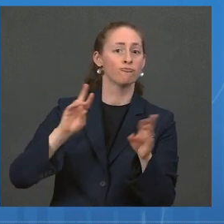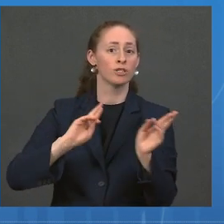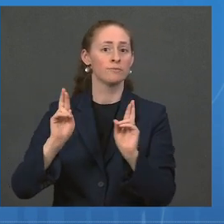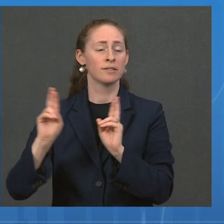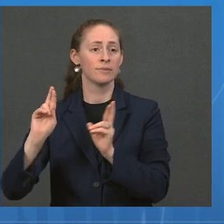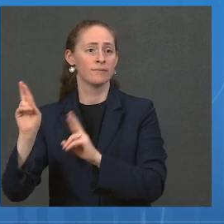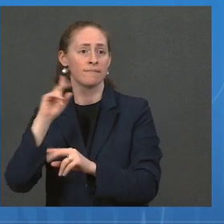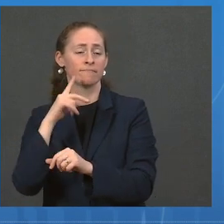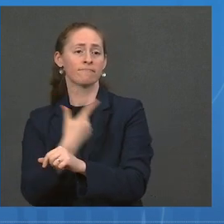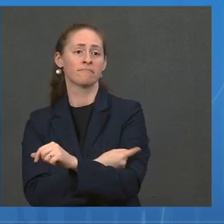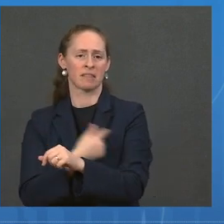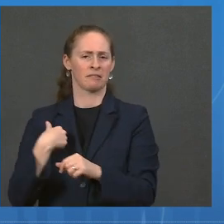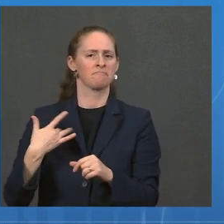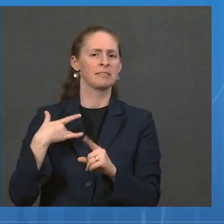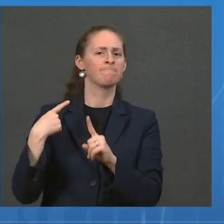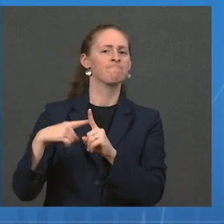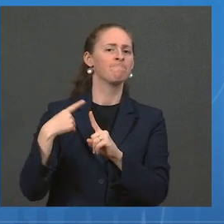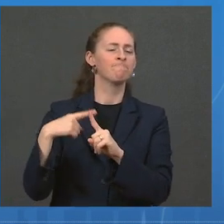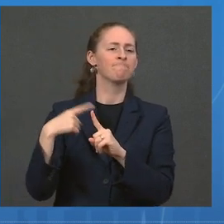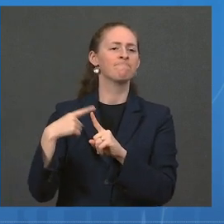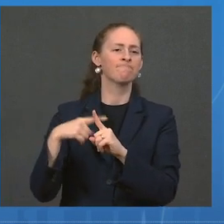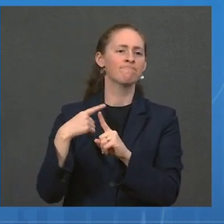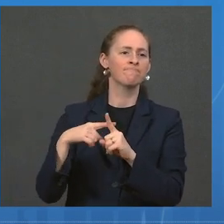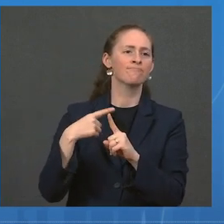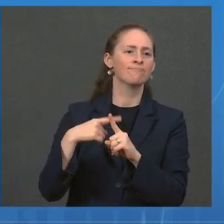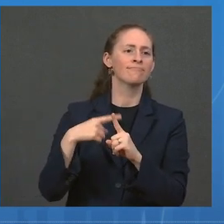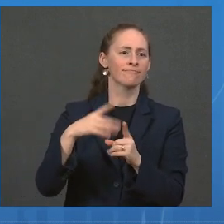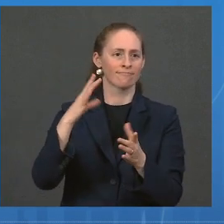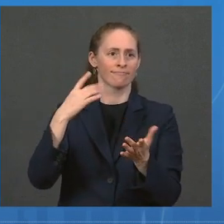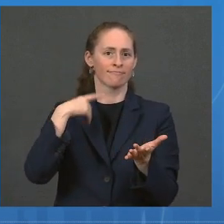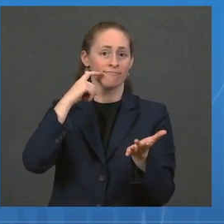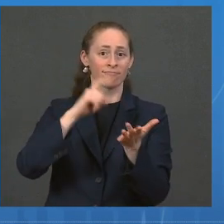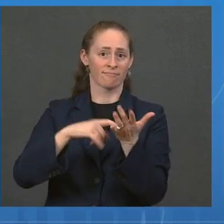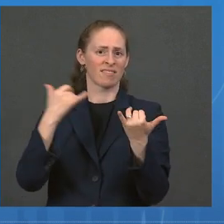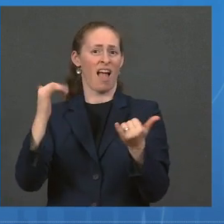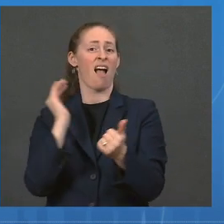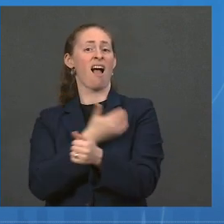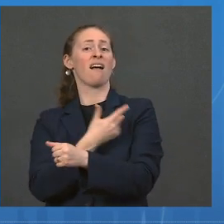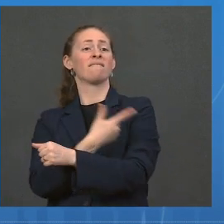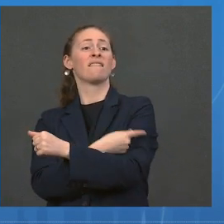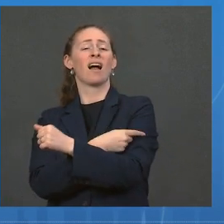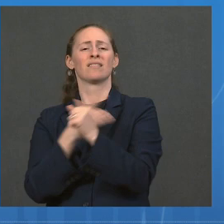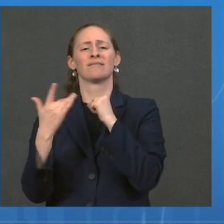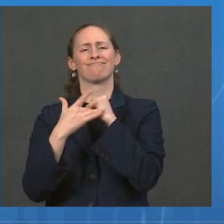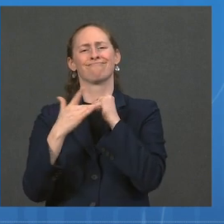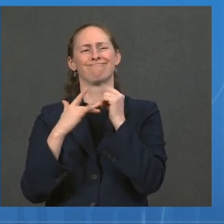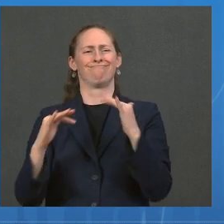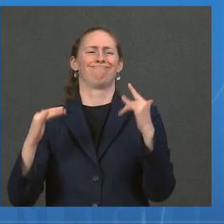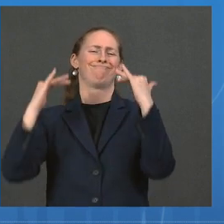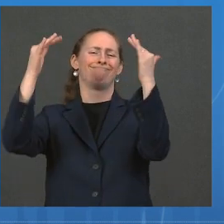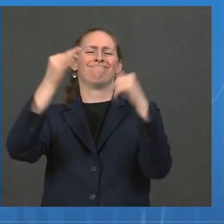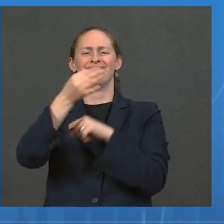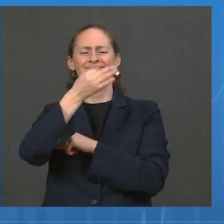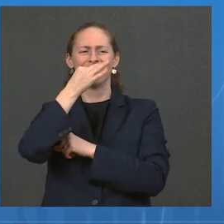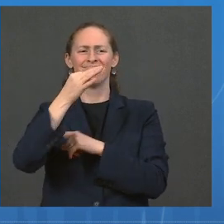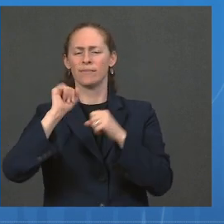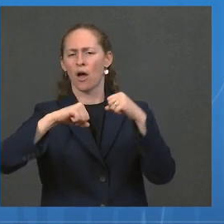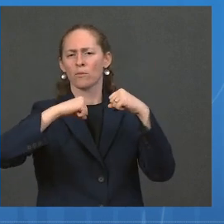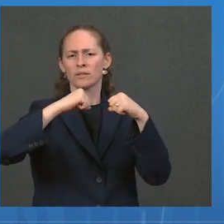The same vaccine technology has proven to be very effective with adults and adolescents. It's been tested in carefully run trials over the course of months.